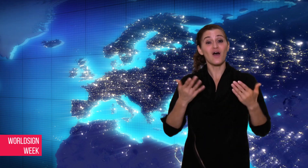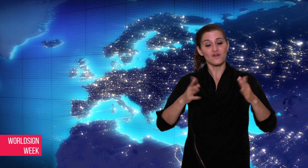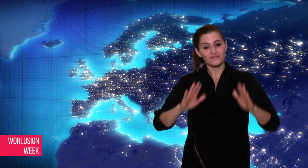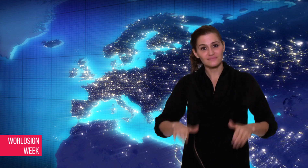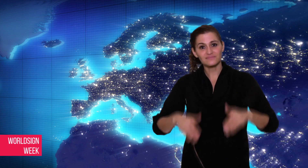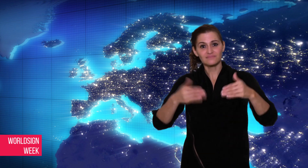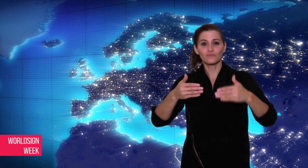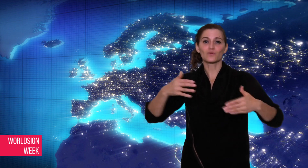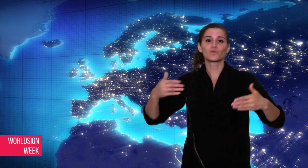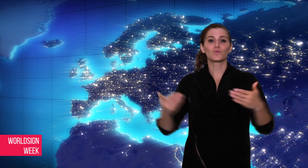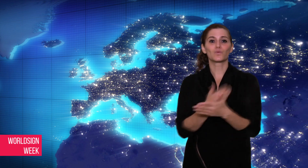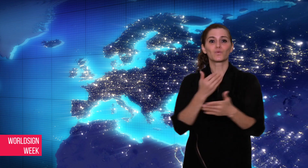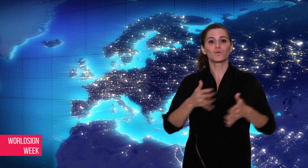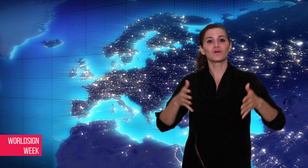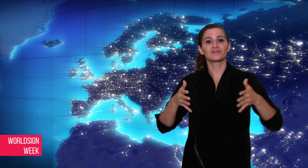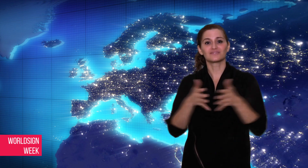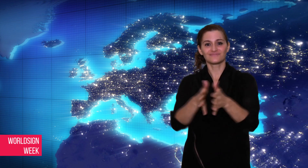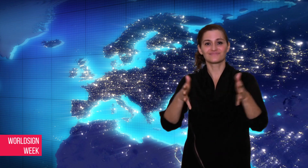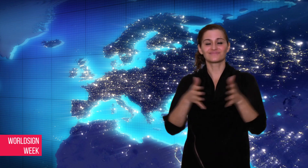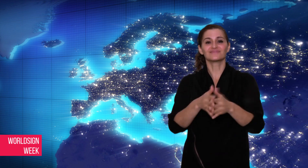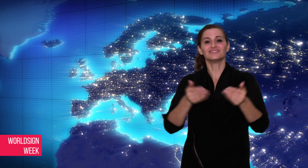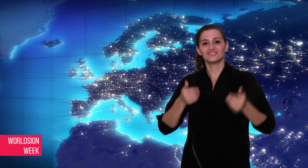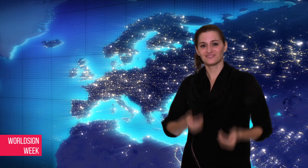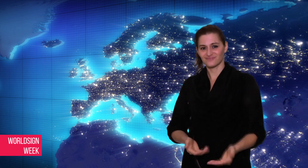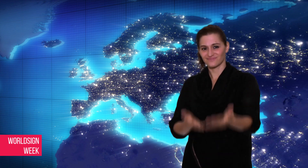Now, let’s go to next story.